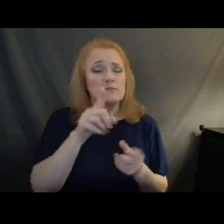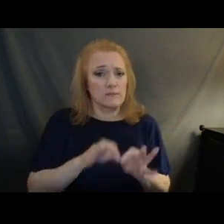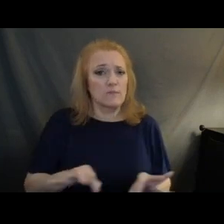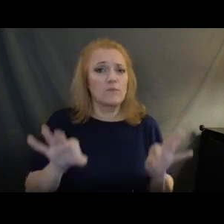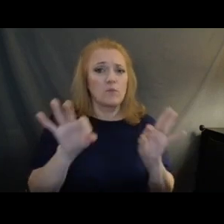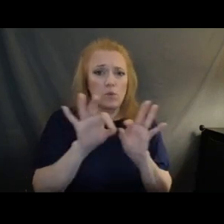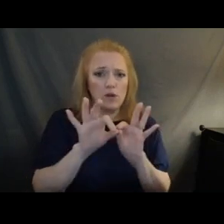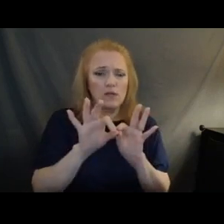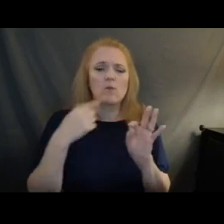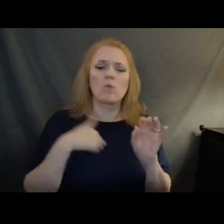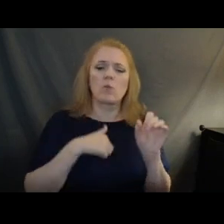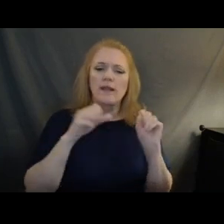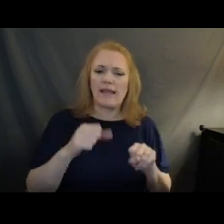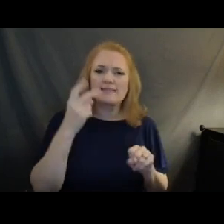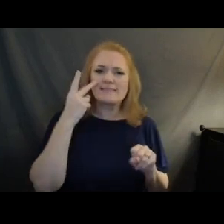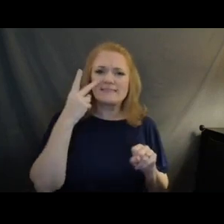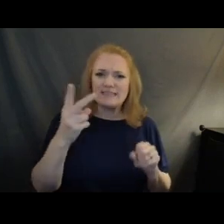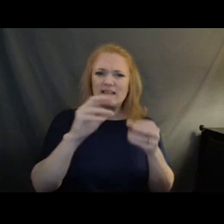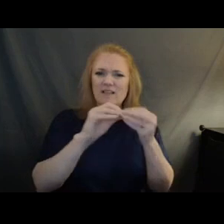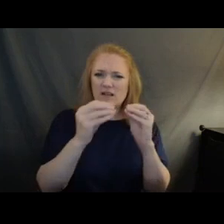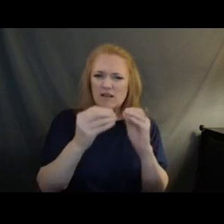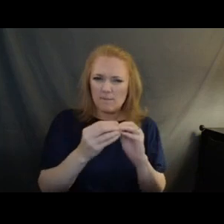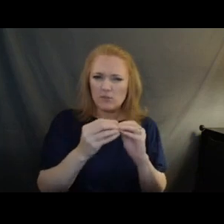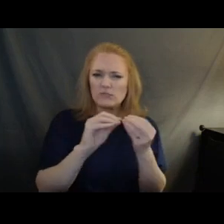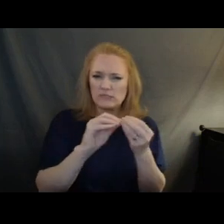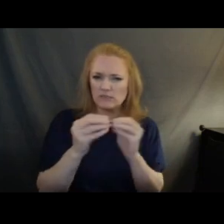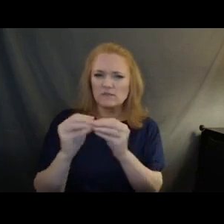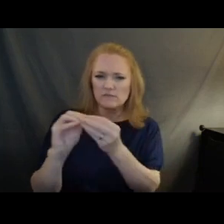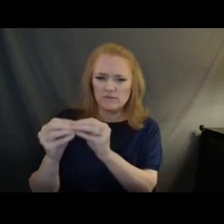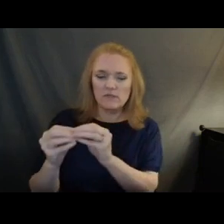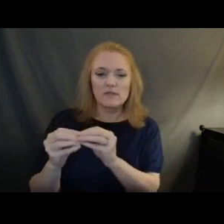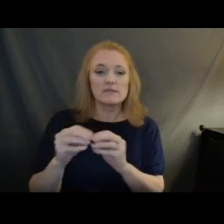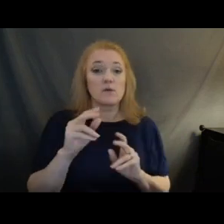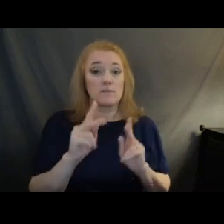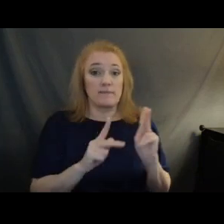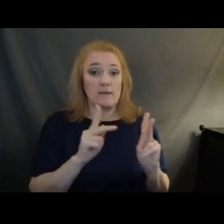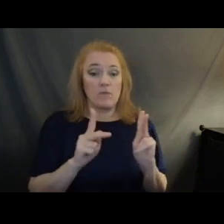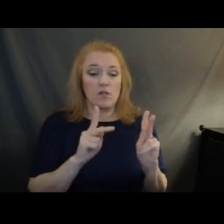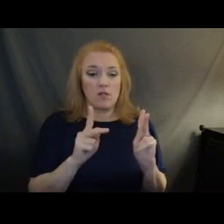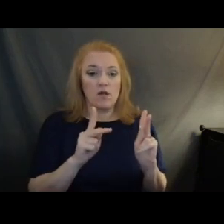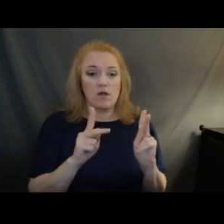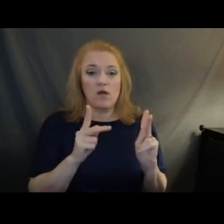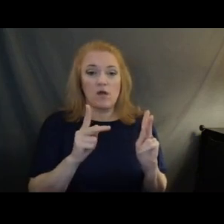the numbers. It's interesting to see some of the poll results there, how folks are utilizing the